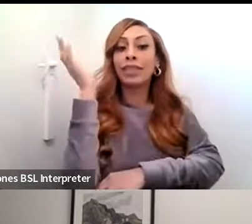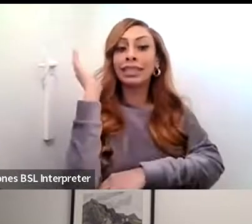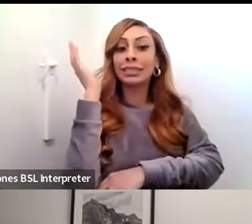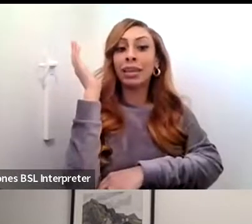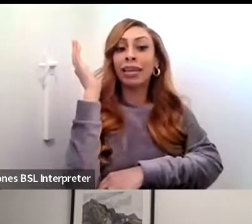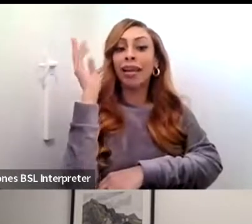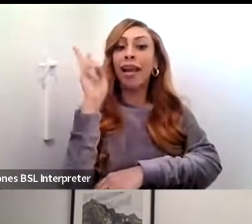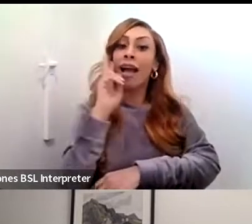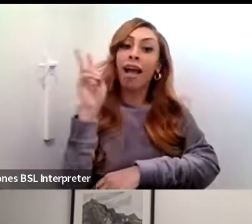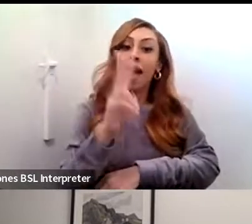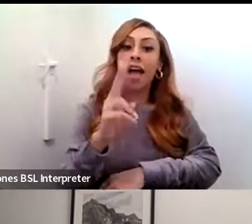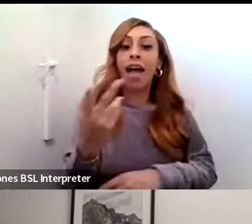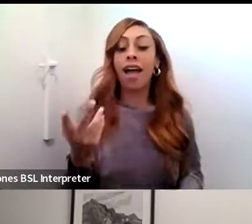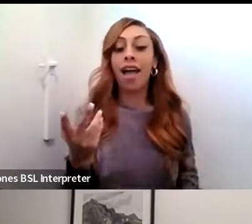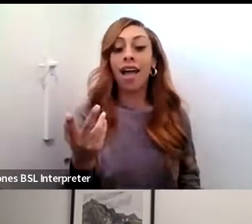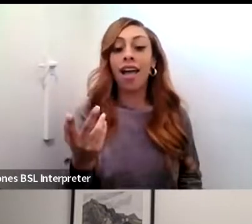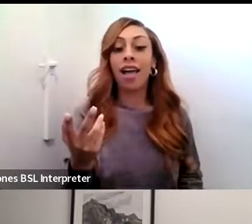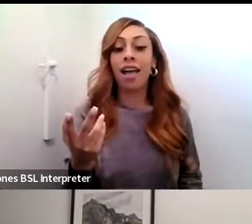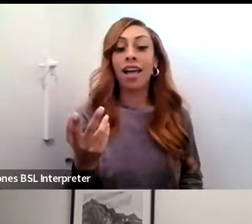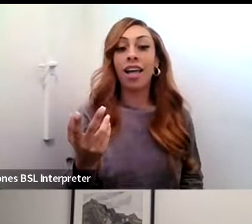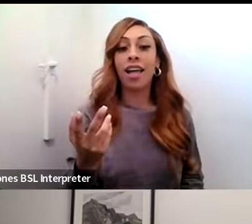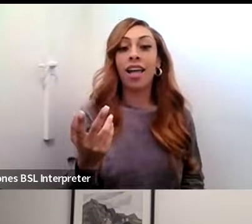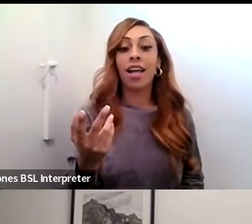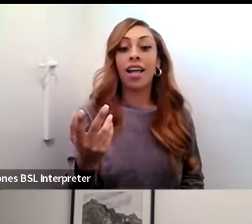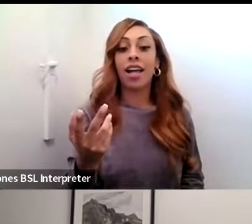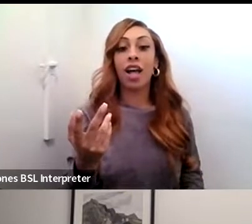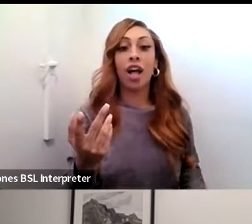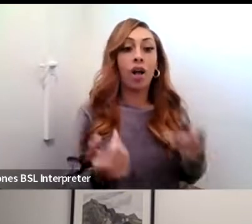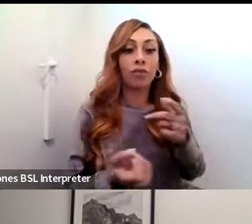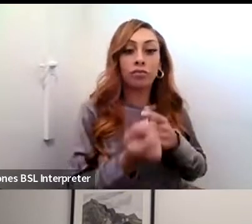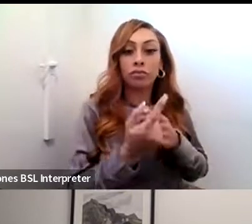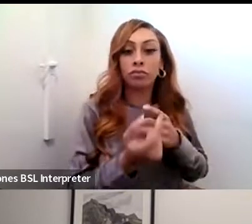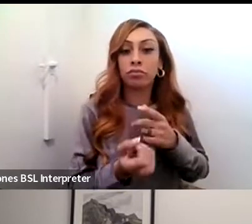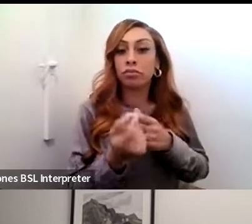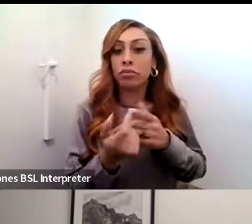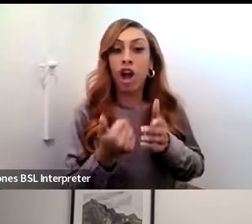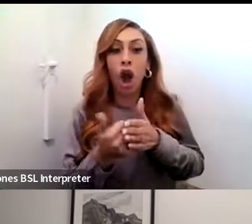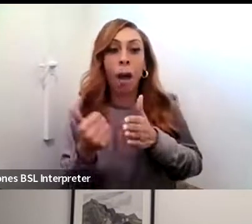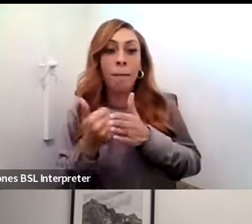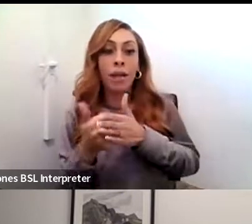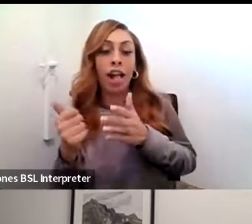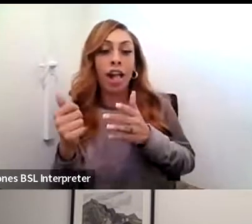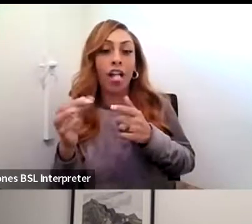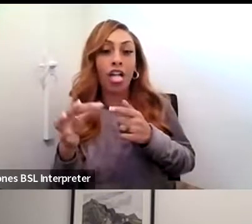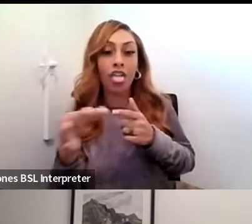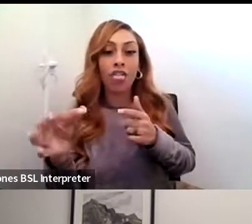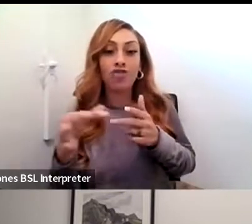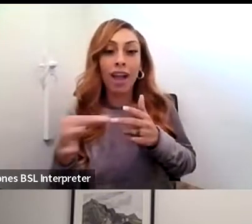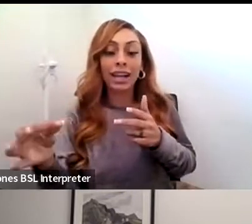we do seem to be getting a lot of common threads coming out. There was one that I thought was really interesting,